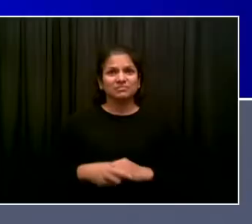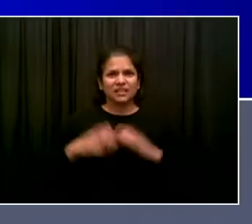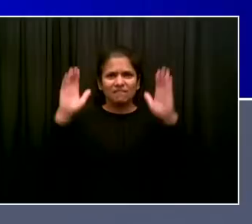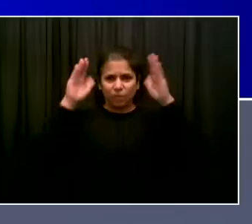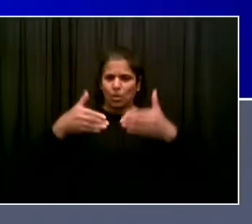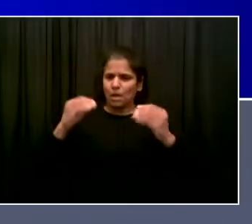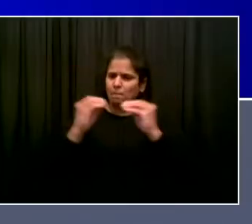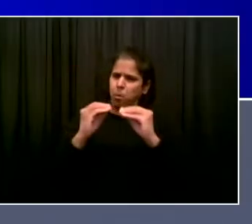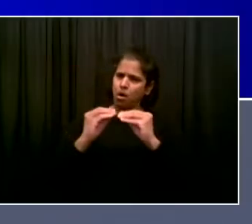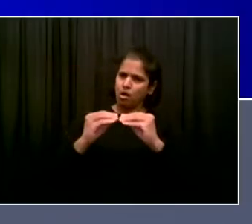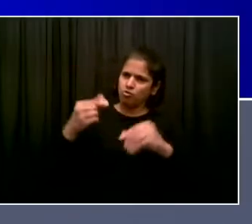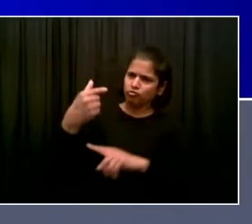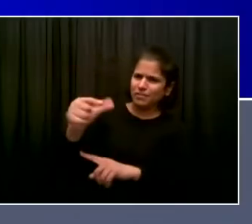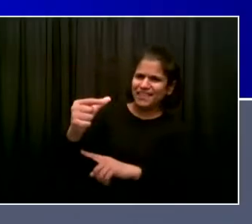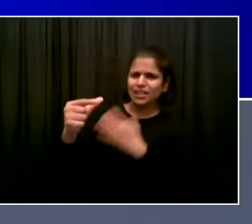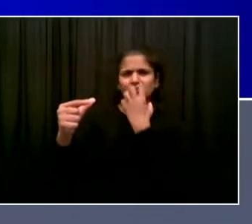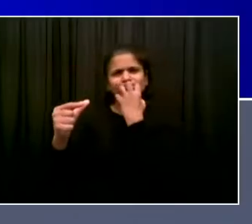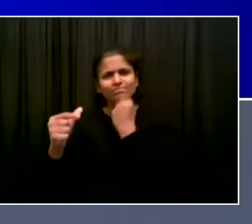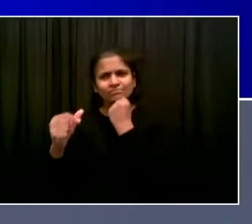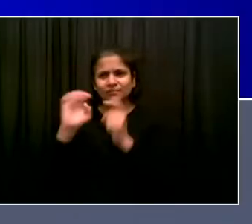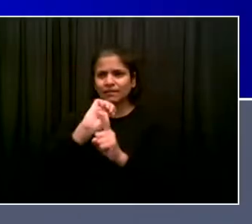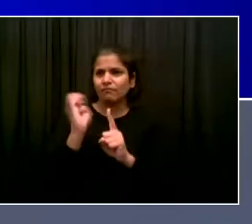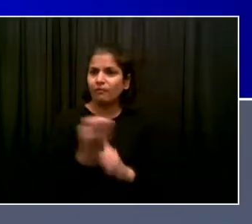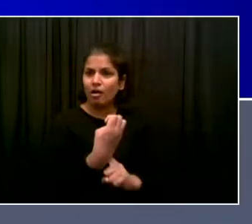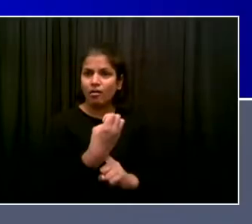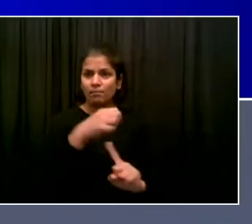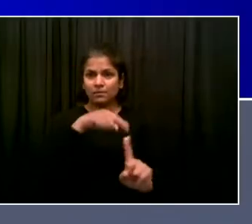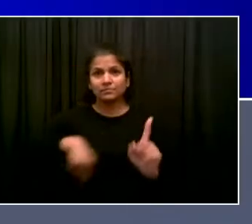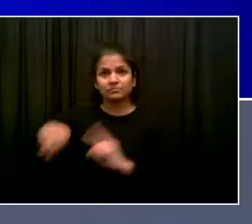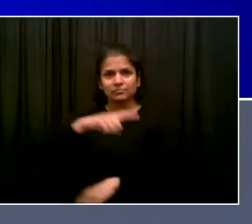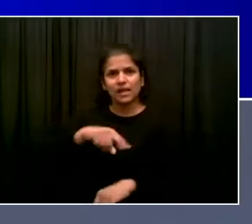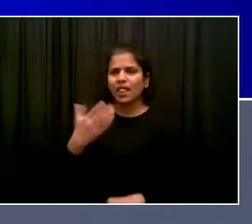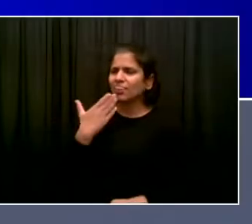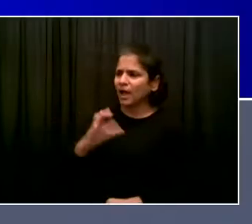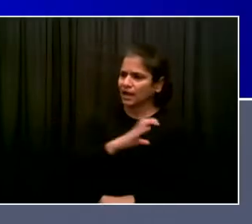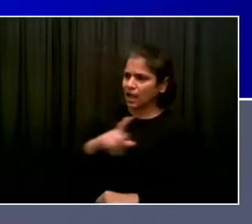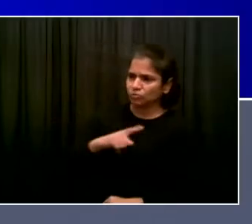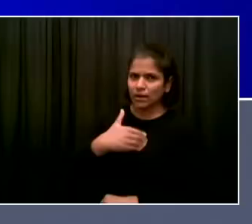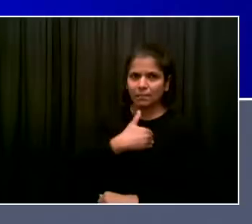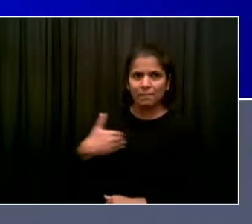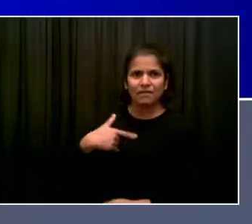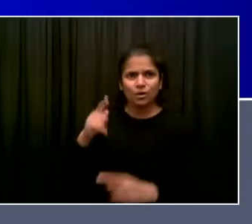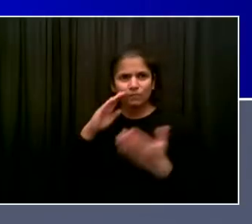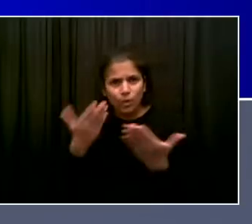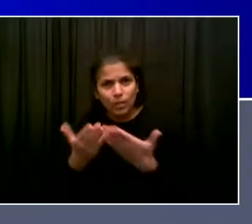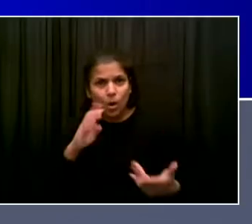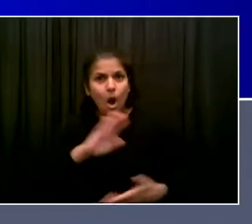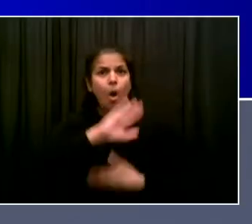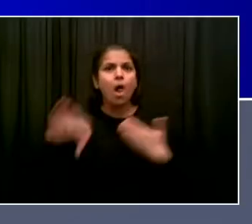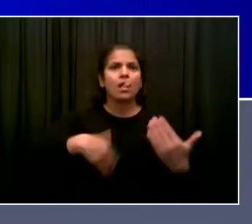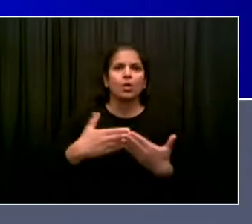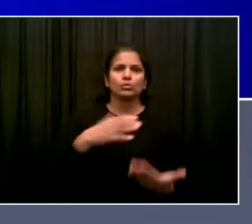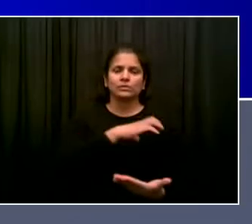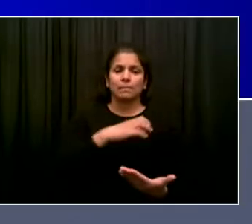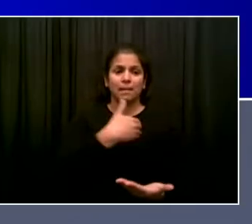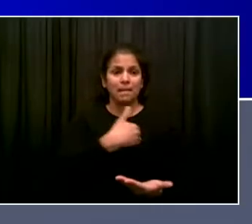GET BACK TO THE WATER GET OPEPLE TO A CLEANER AND GREENER APPROACH ROCKING TO BE WORKING ON THIS